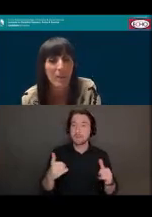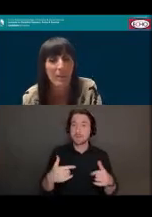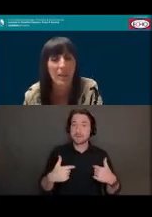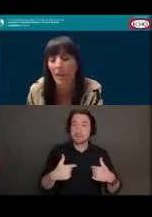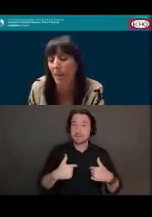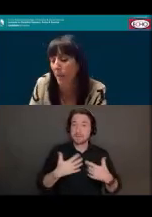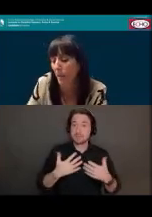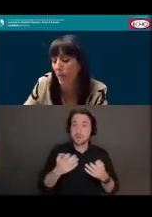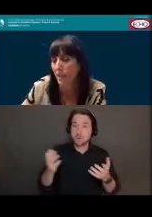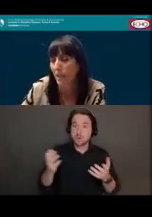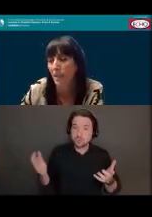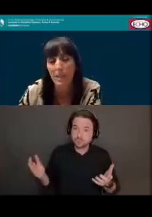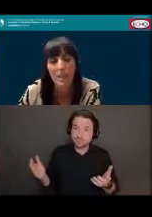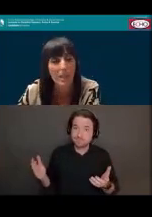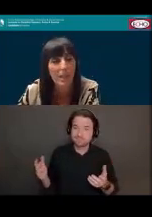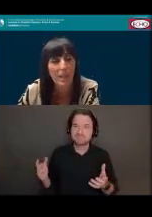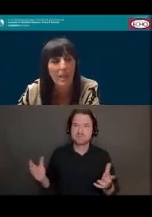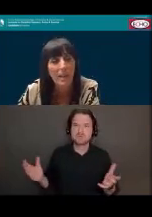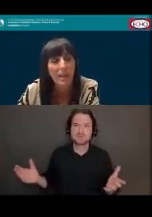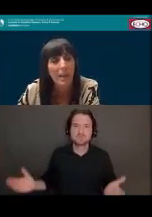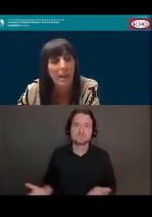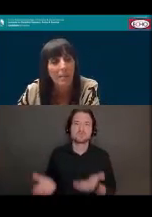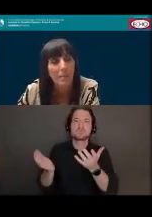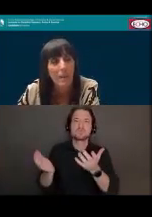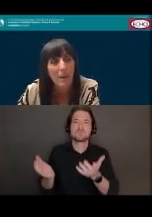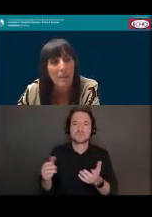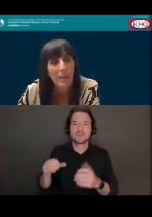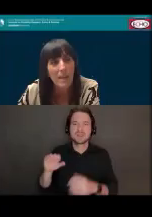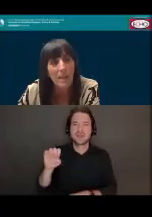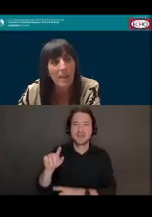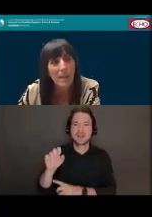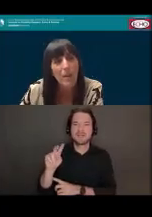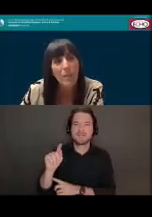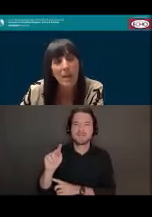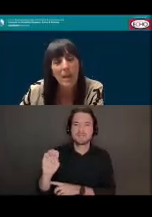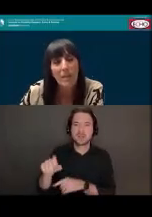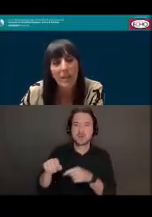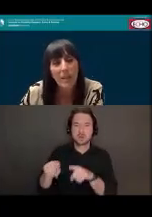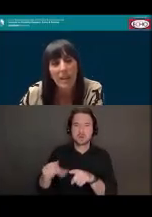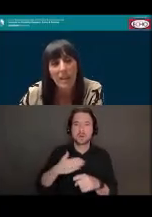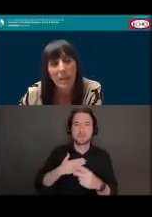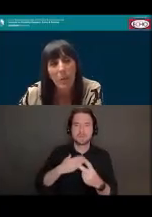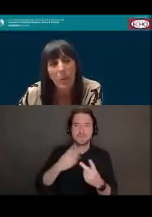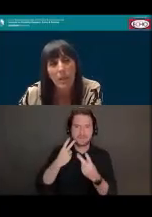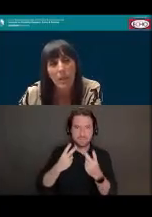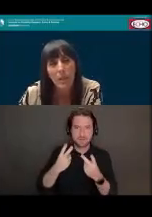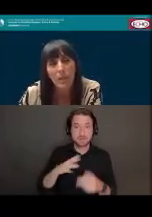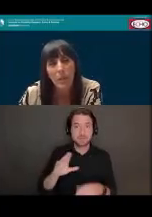elevate in my visits. I'm going to open it up for any questions